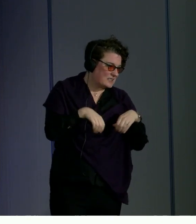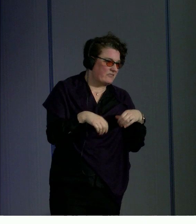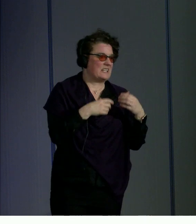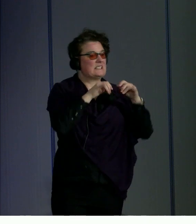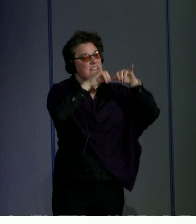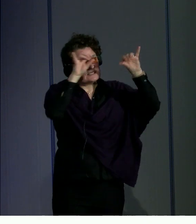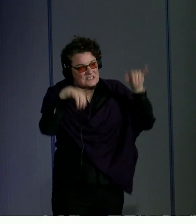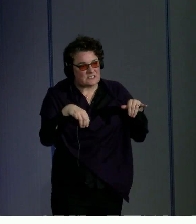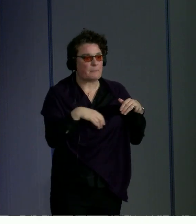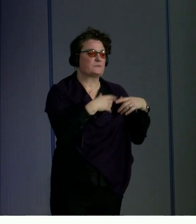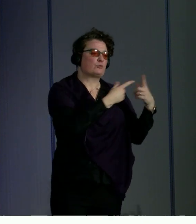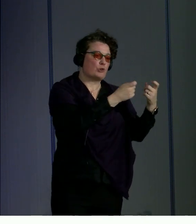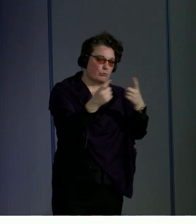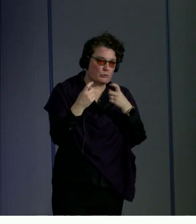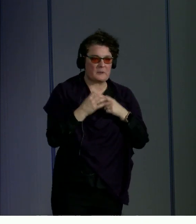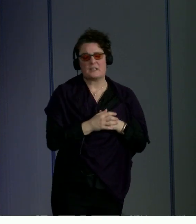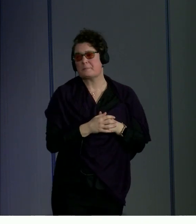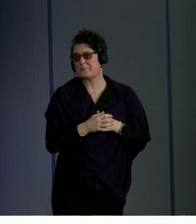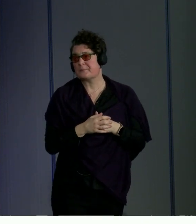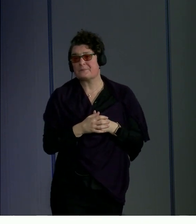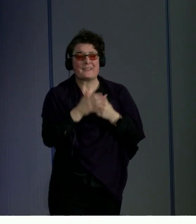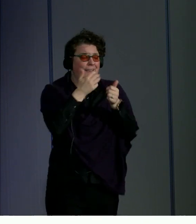Of course, there are different permutation and combinations of